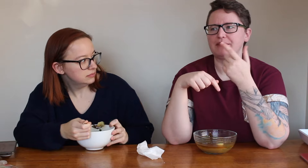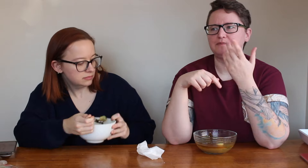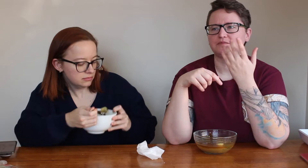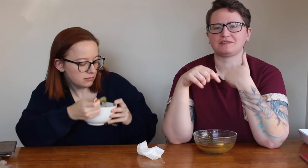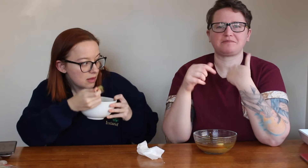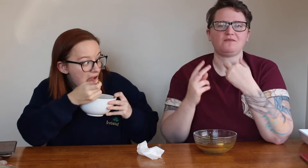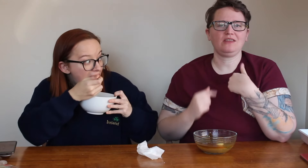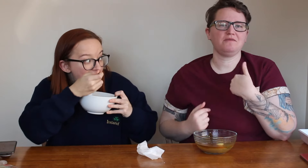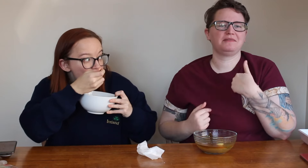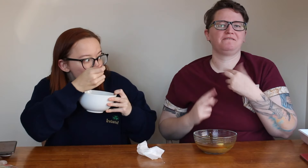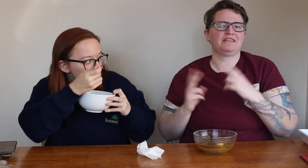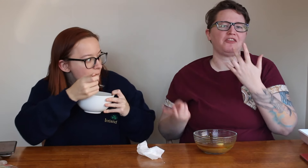Um, I would say